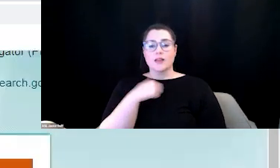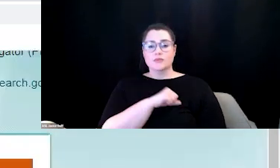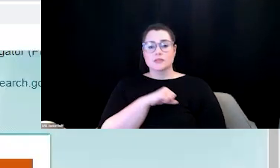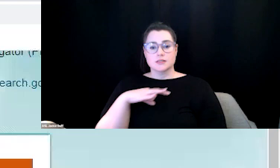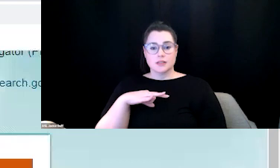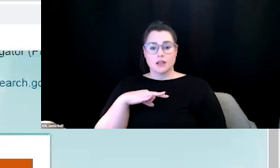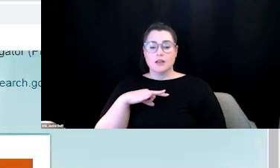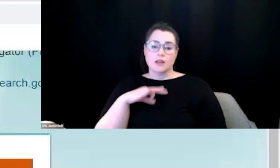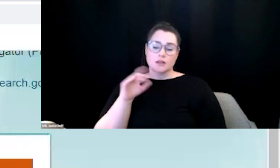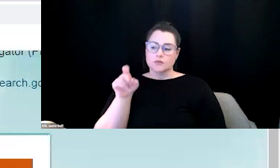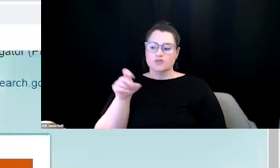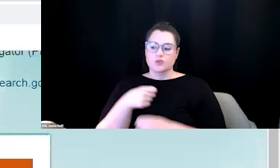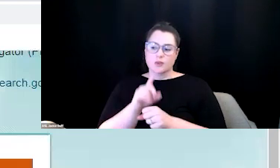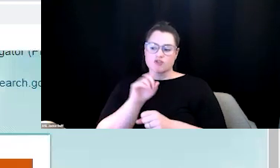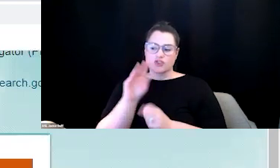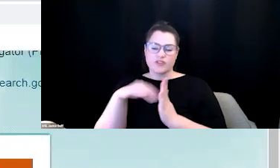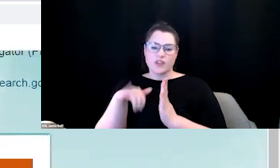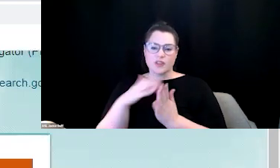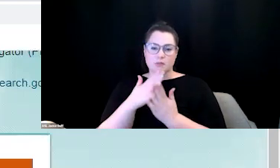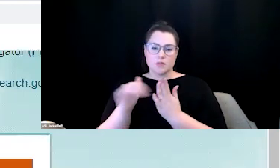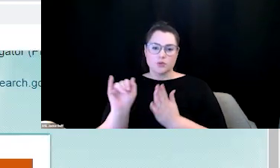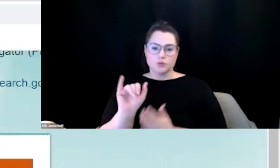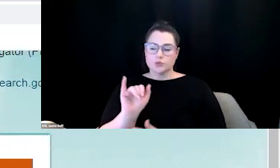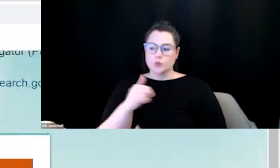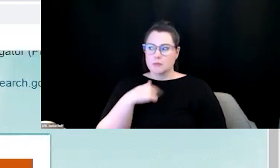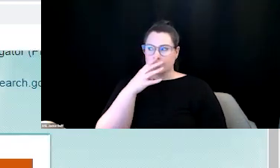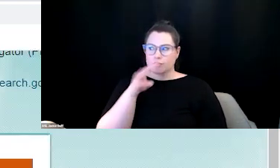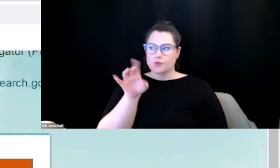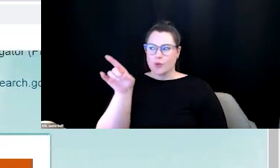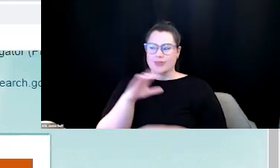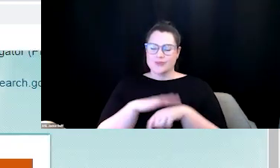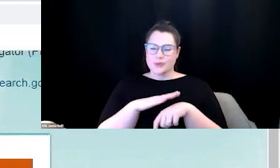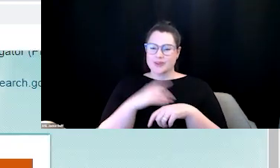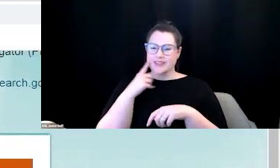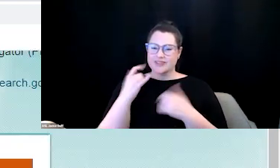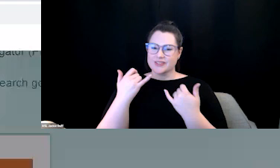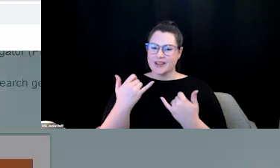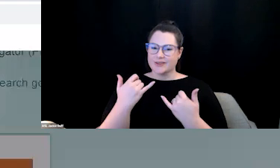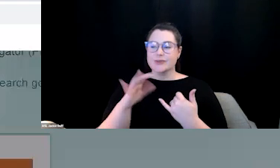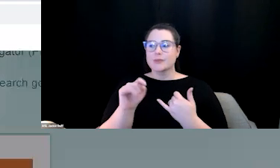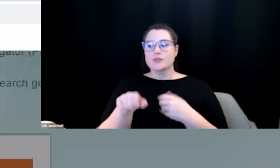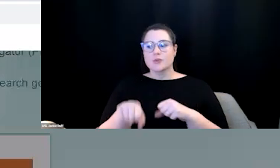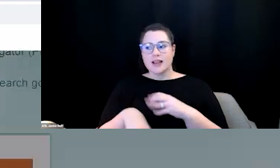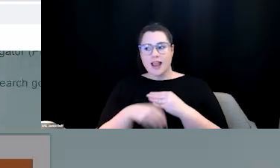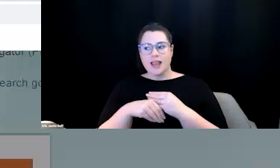I'm going to go ahead and ignore this -- ignore this warning. One thing to note, you can add years here. It's very convenient.